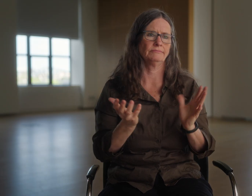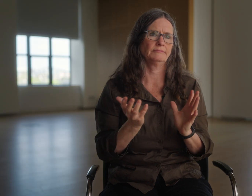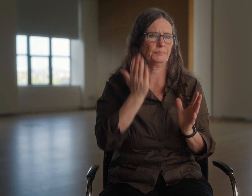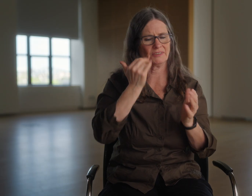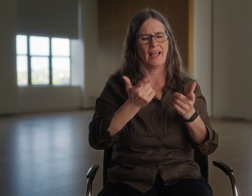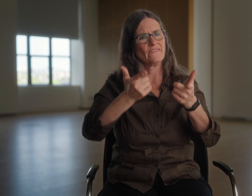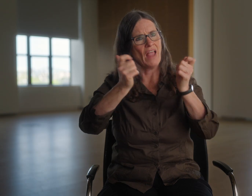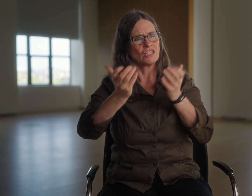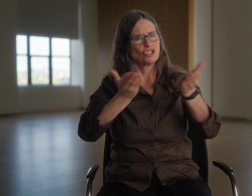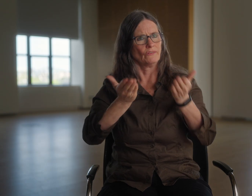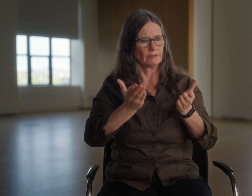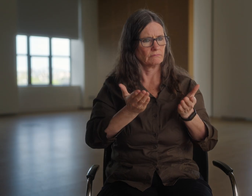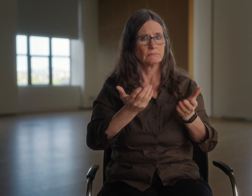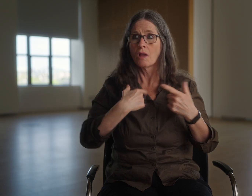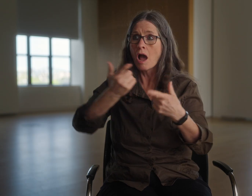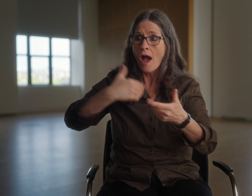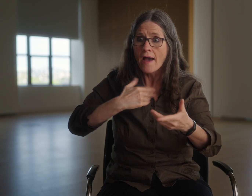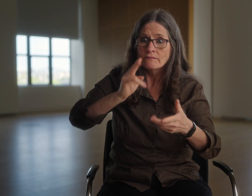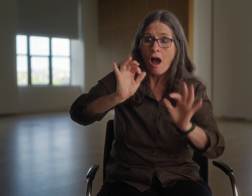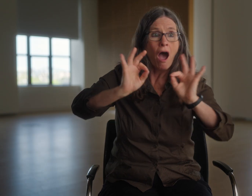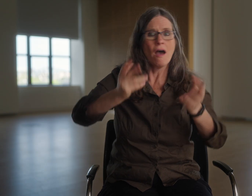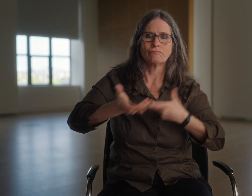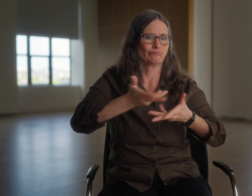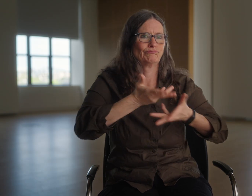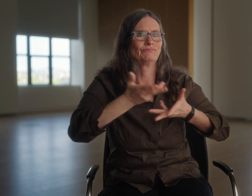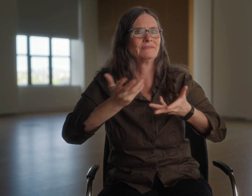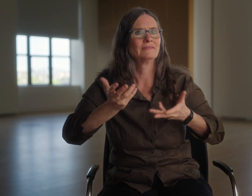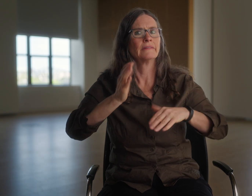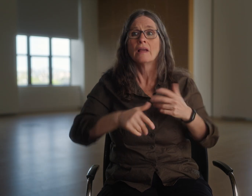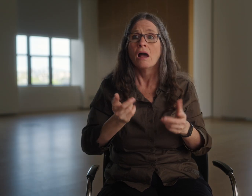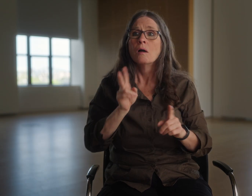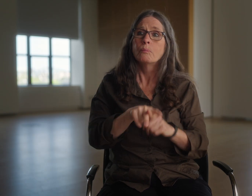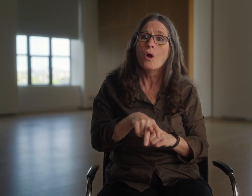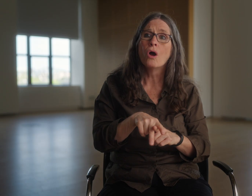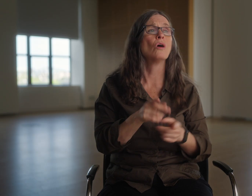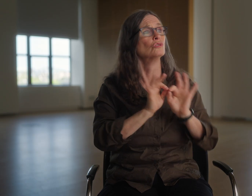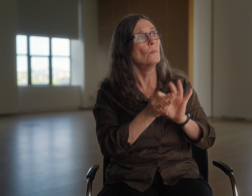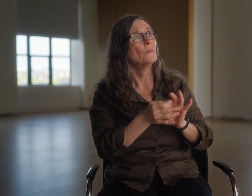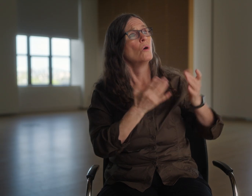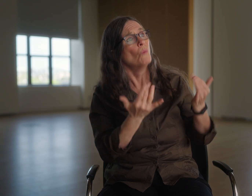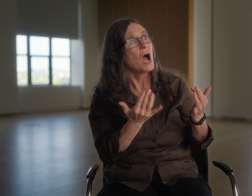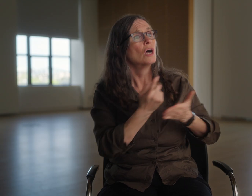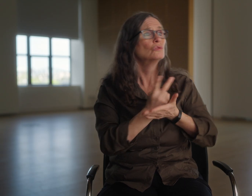VRI On-Demand available. It makes for immediate, easy communication. There's no need to wait weeks for